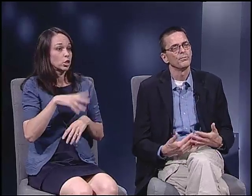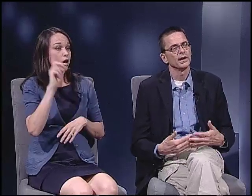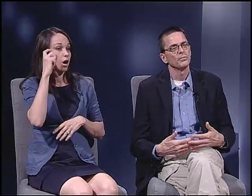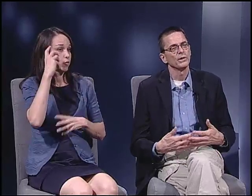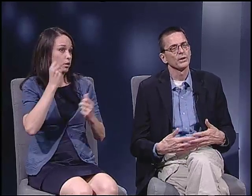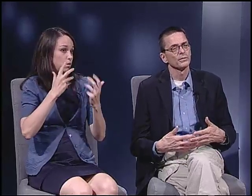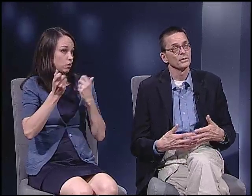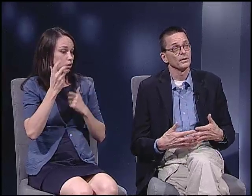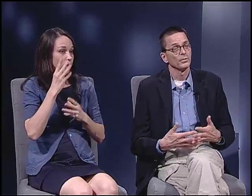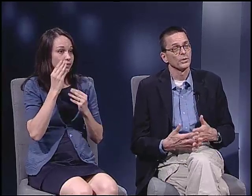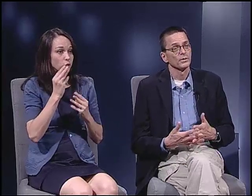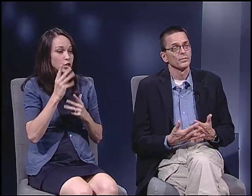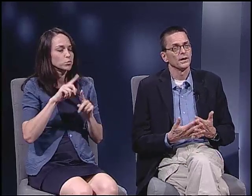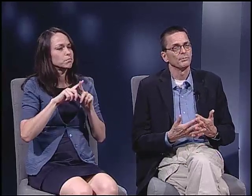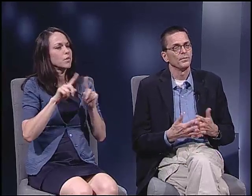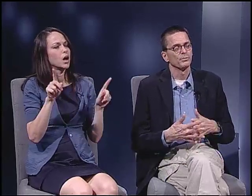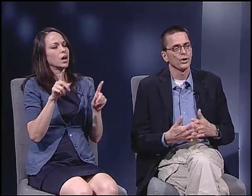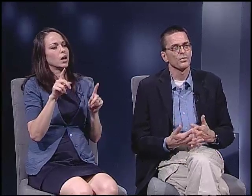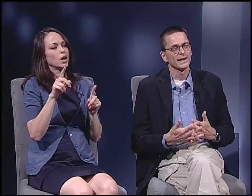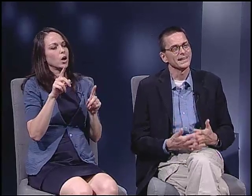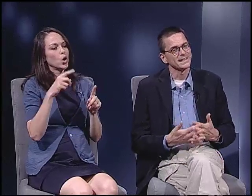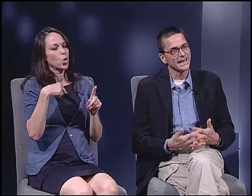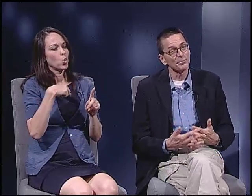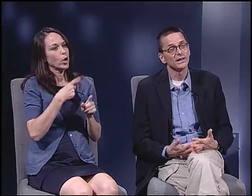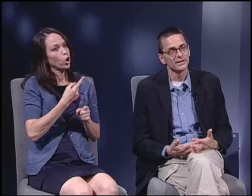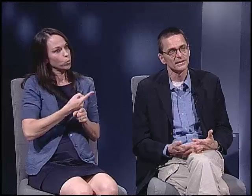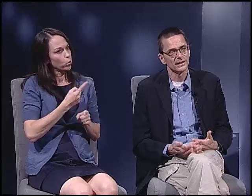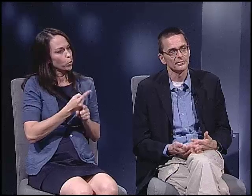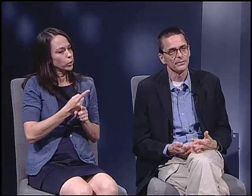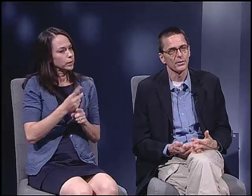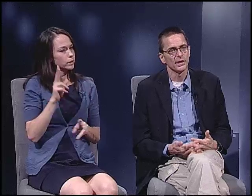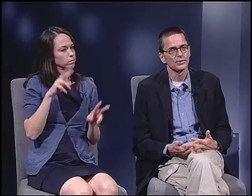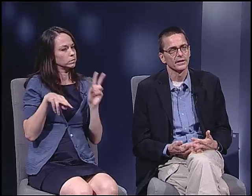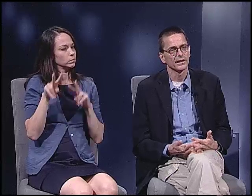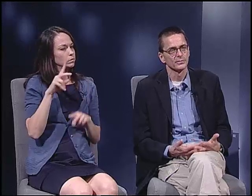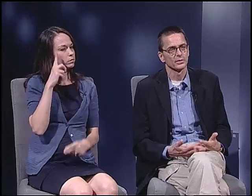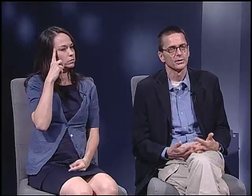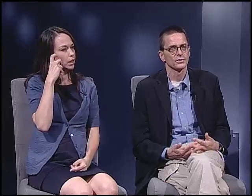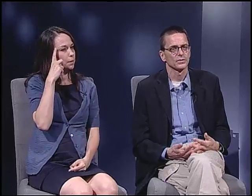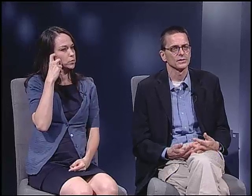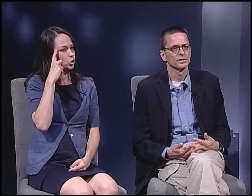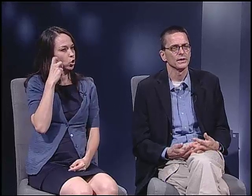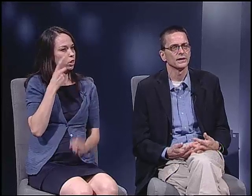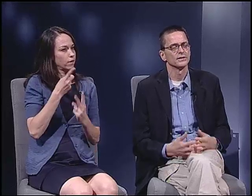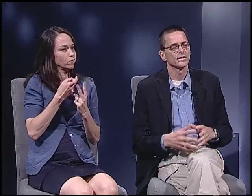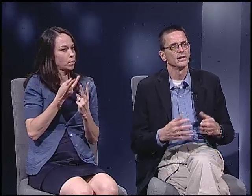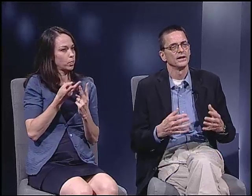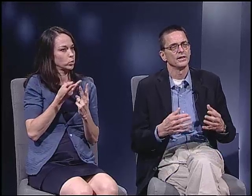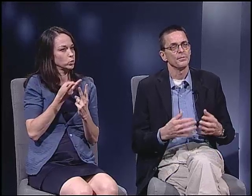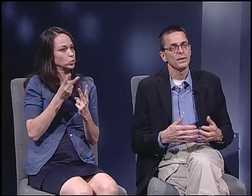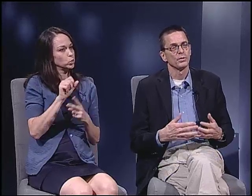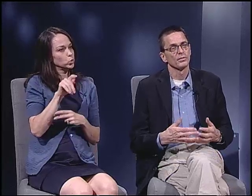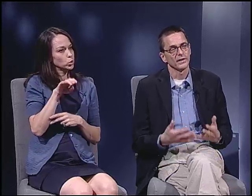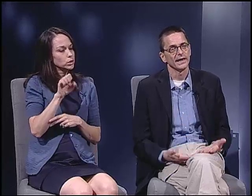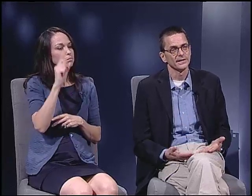But we're appropriately skeptical of information that comes from those sources because the people providing us